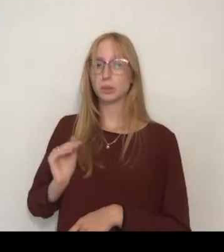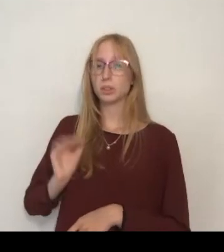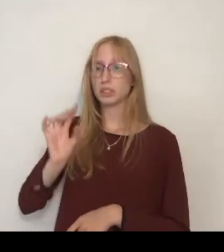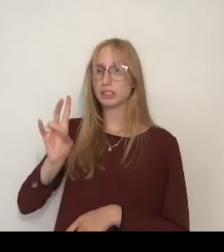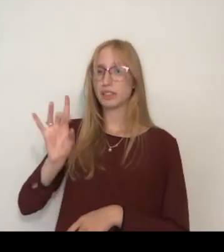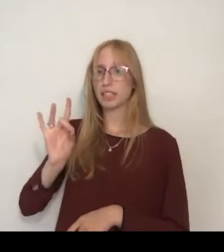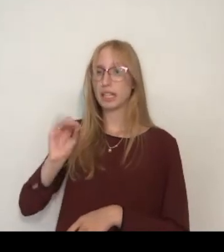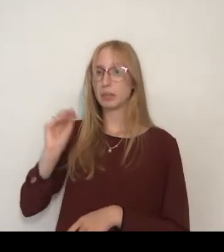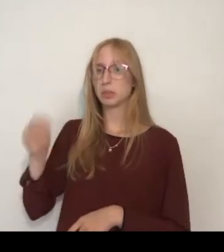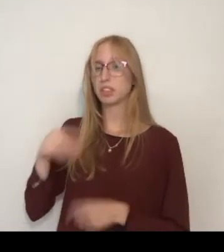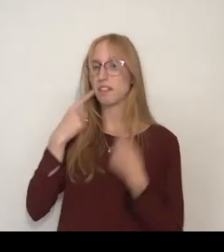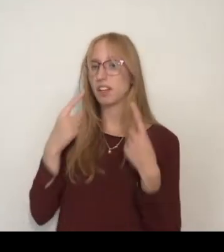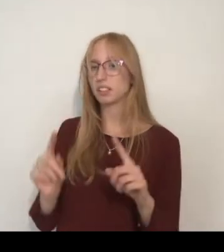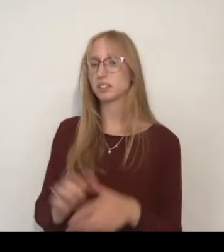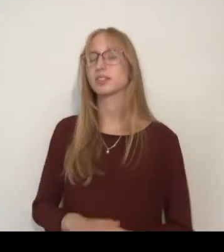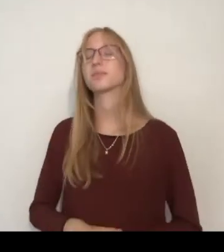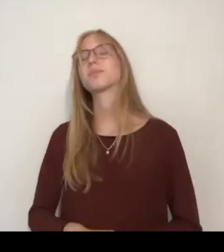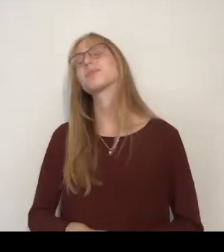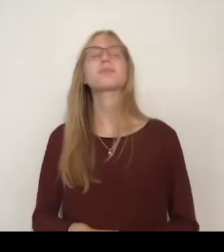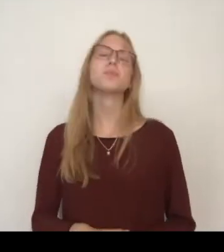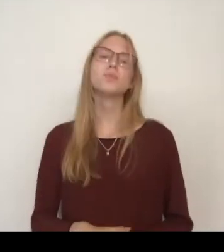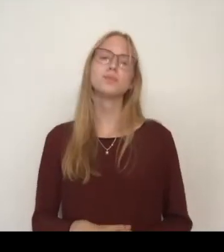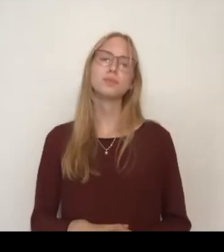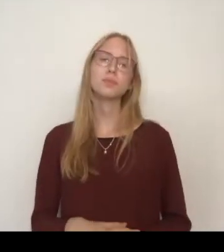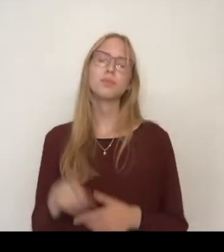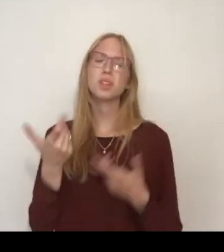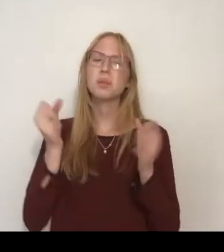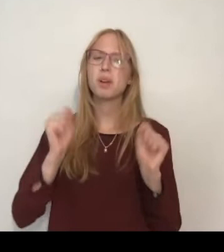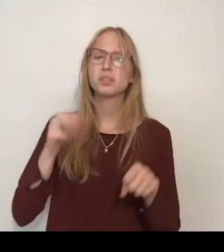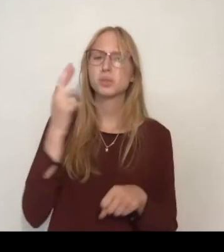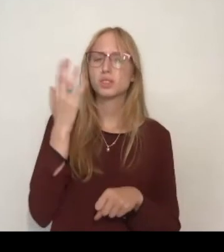Lastly, withdrawal is lower at 78% effective.